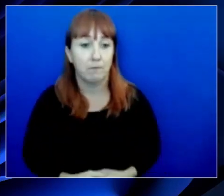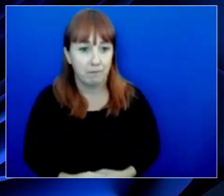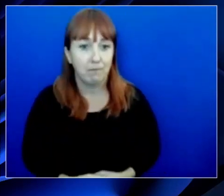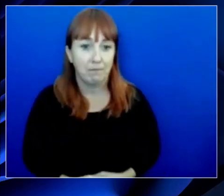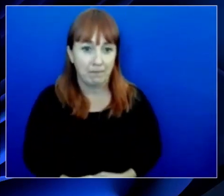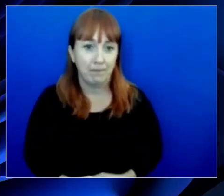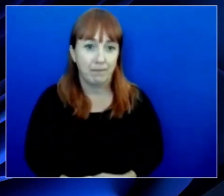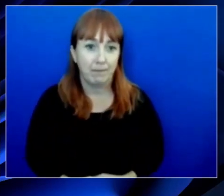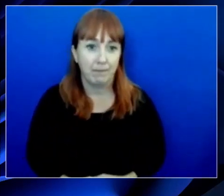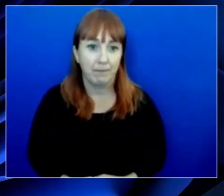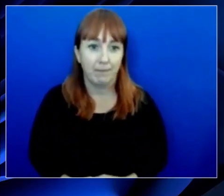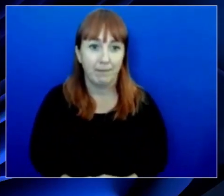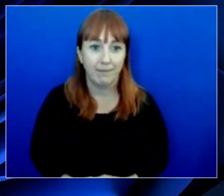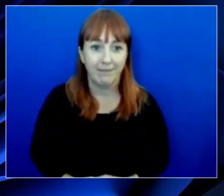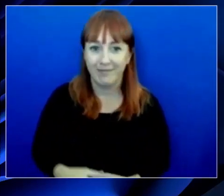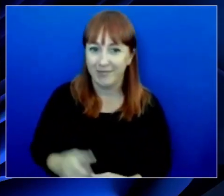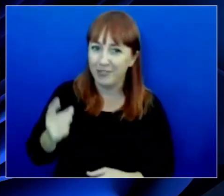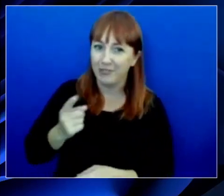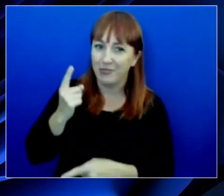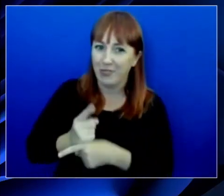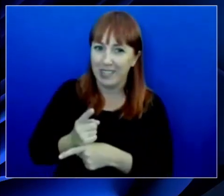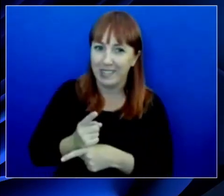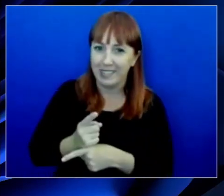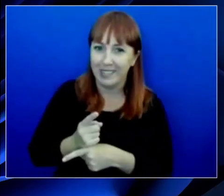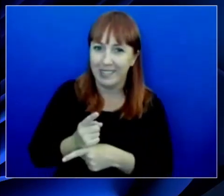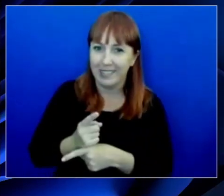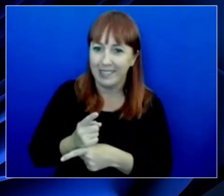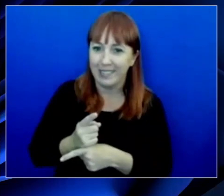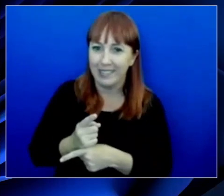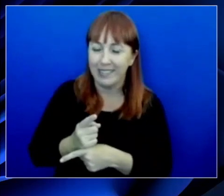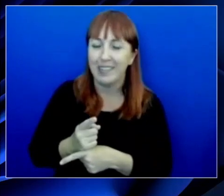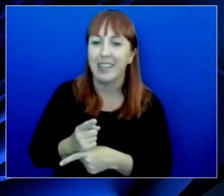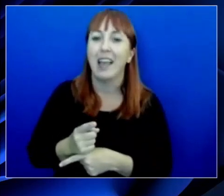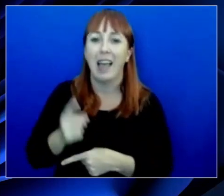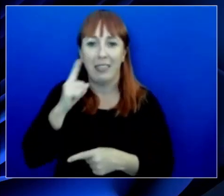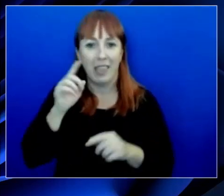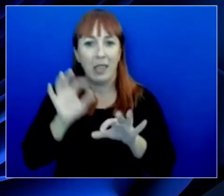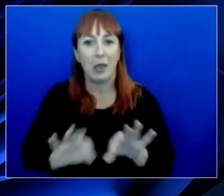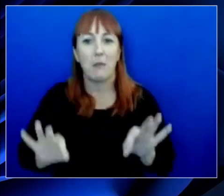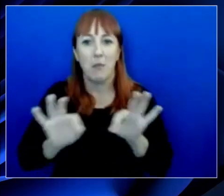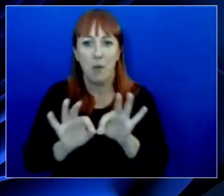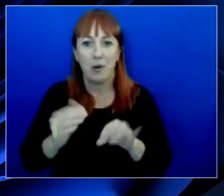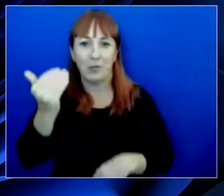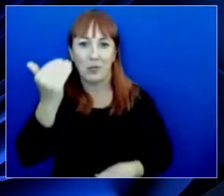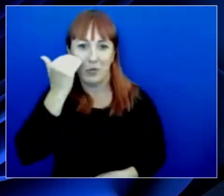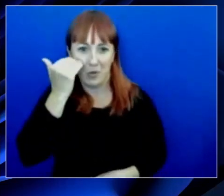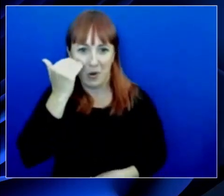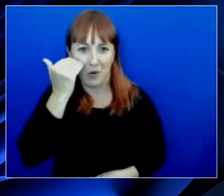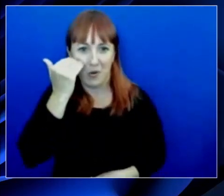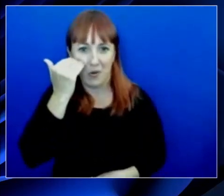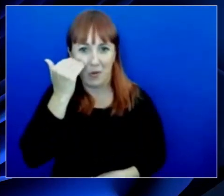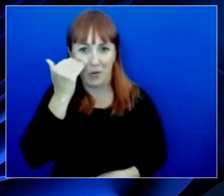Yeah, that's right. Yeah, and I think one of the things that's really important to note is that part of doing